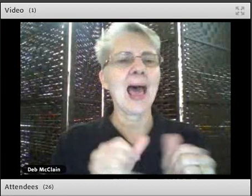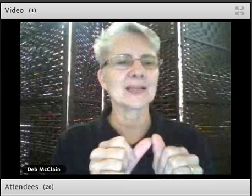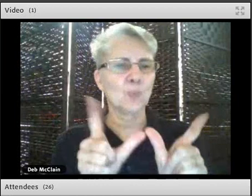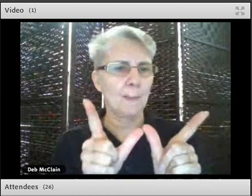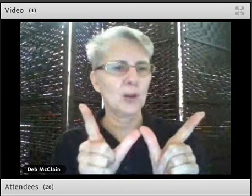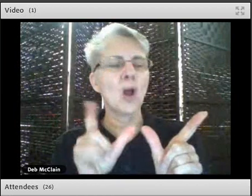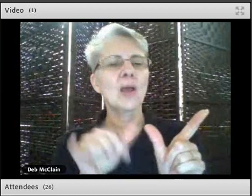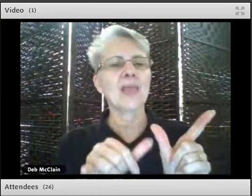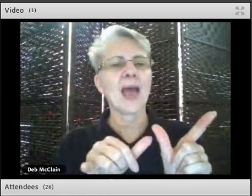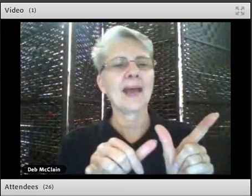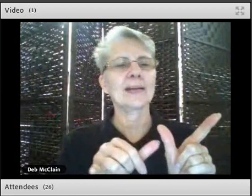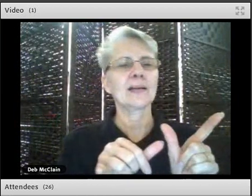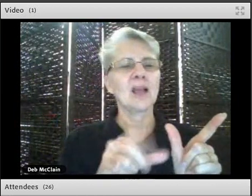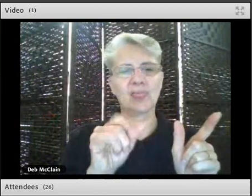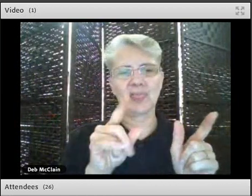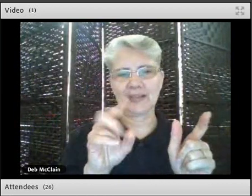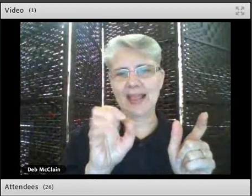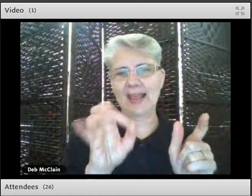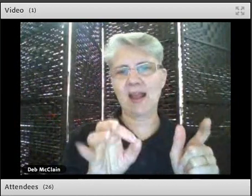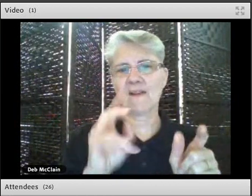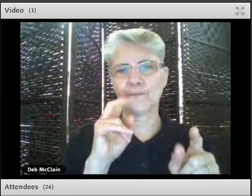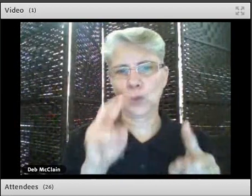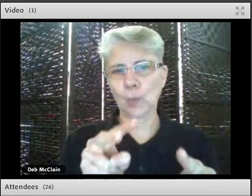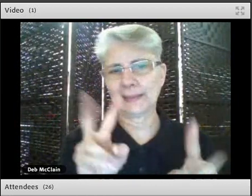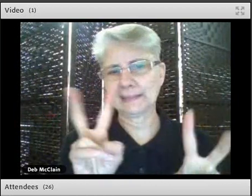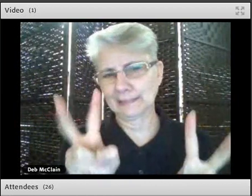is the source of the title proper,